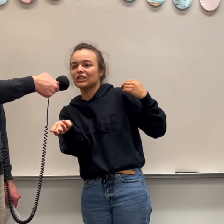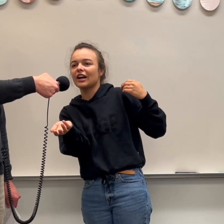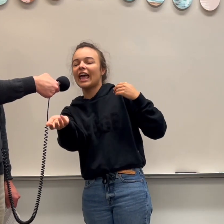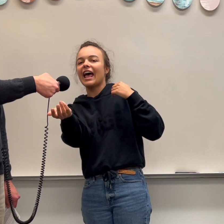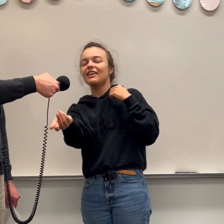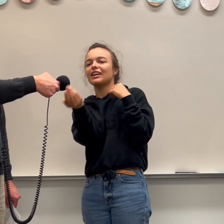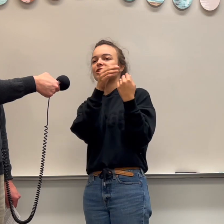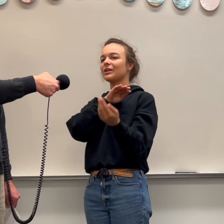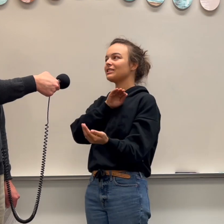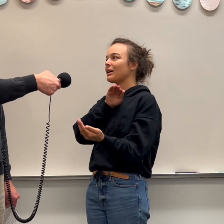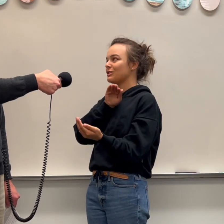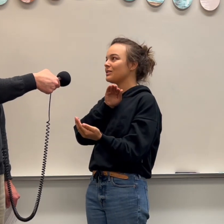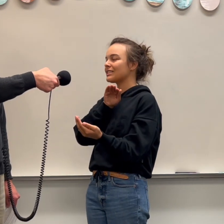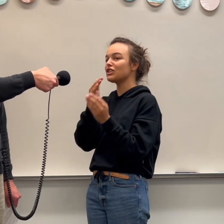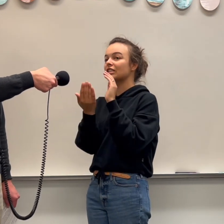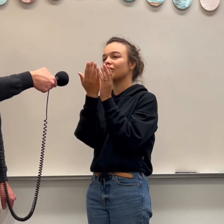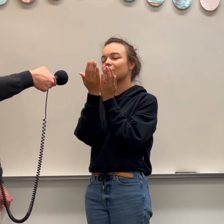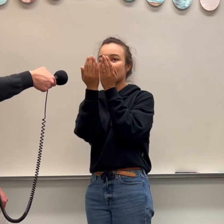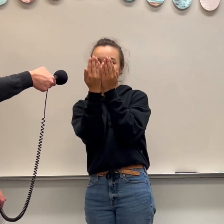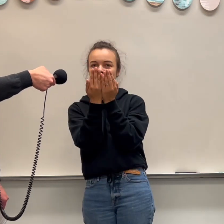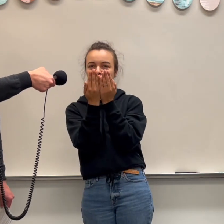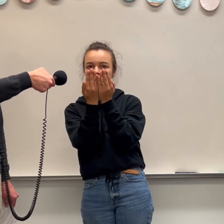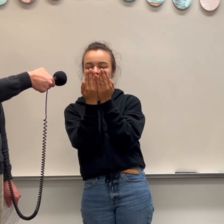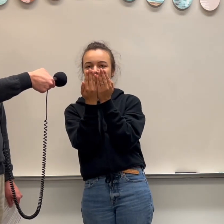for tick tock and then I showed it to my students I just literally was like hey can I show you to my